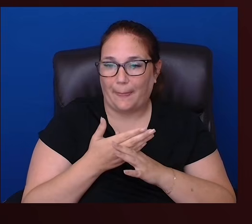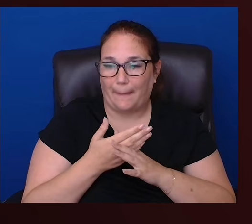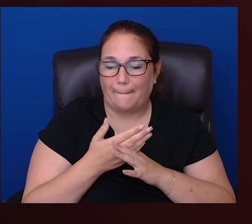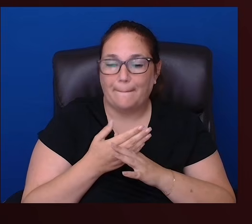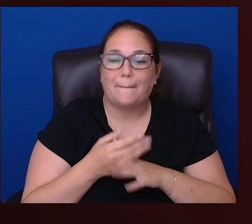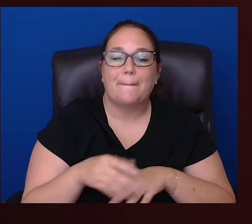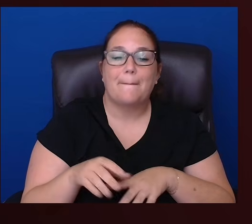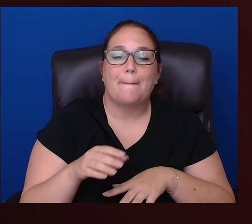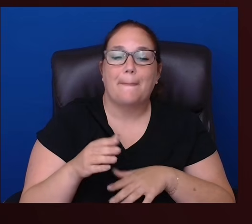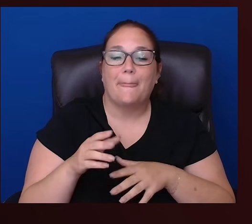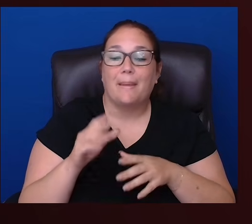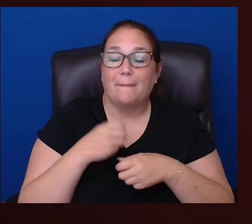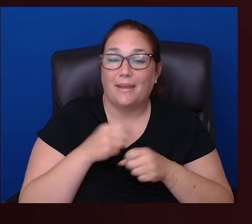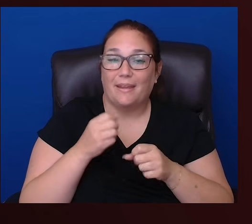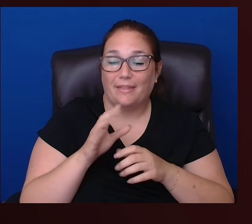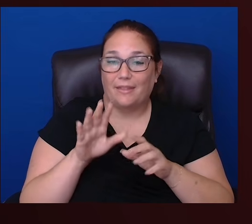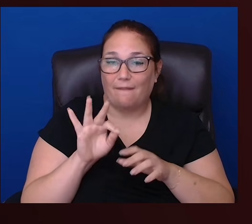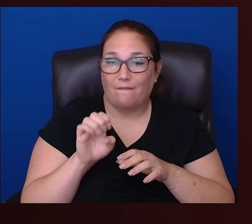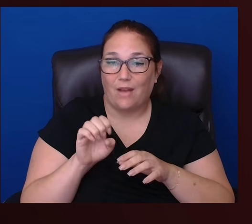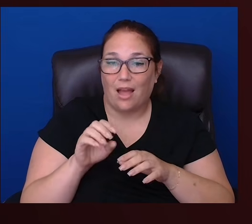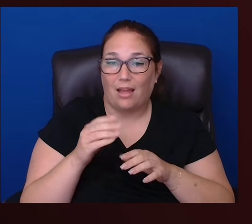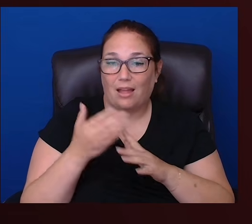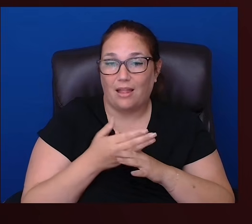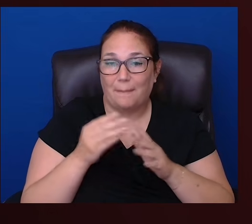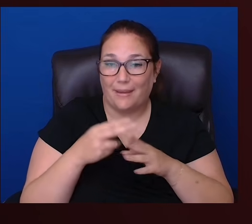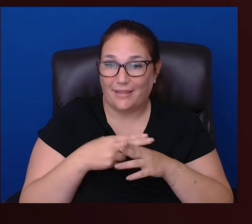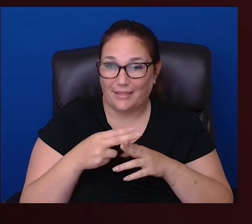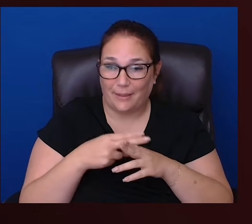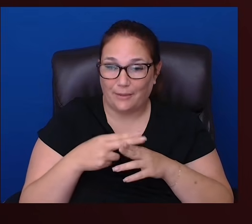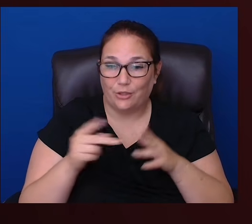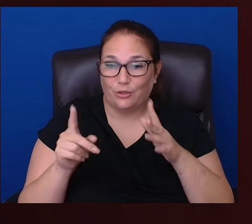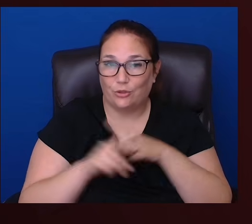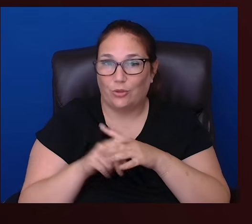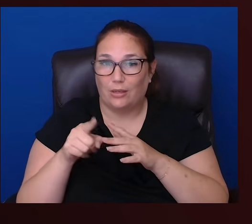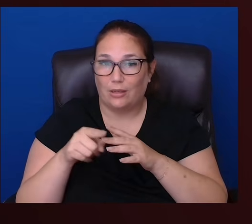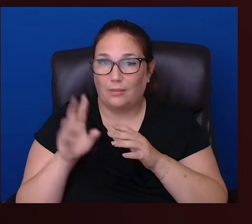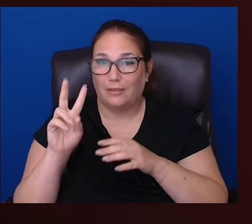which is the file I have open right here. It should open that file up in a second.